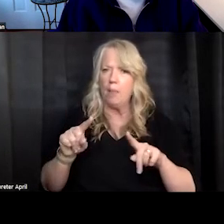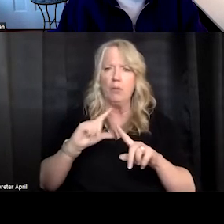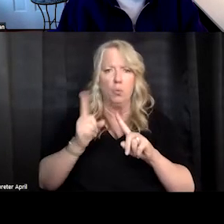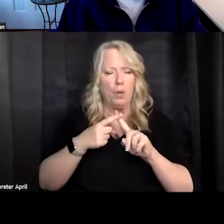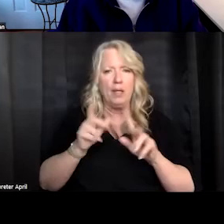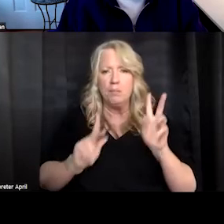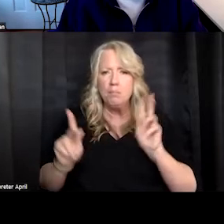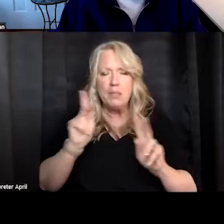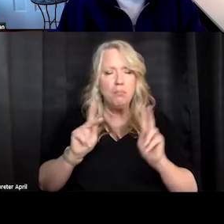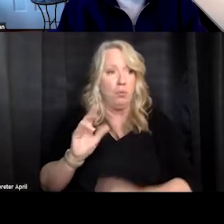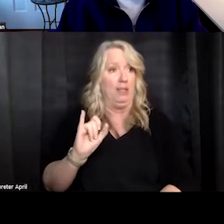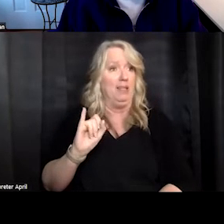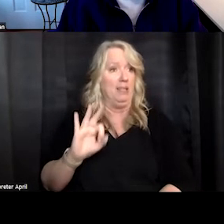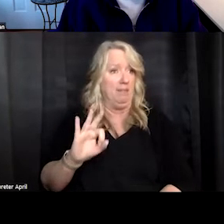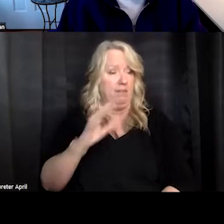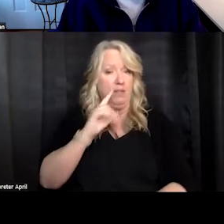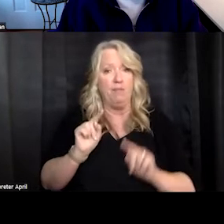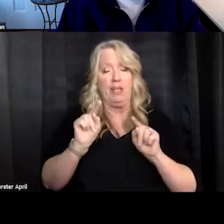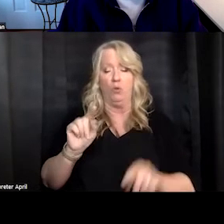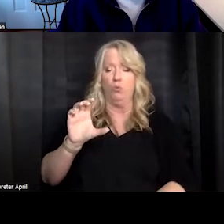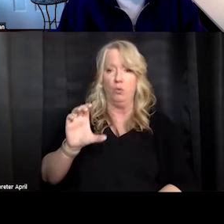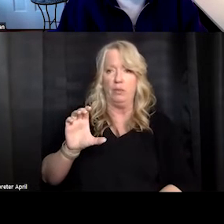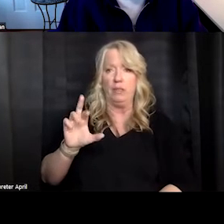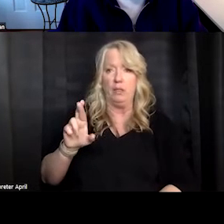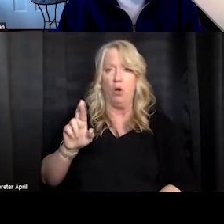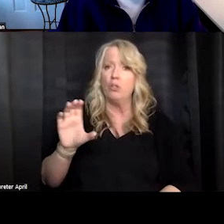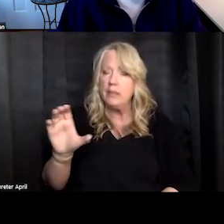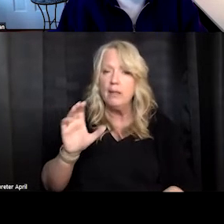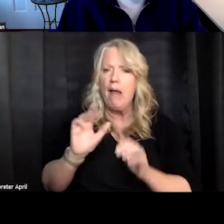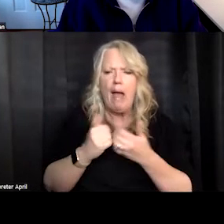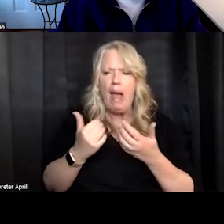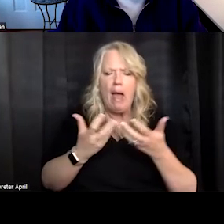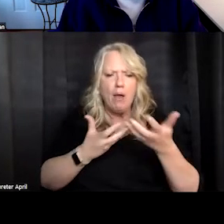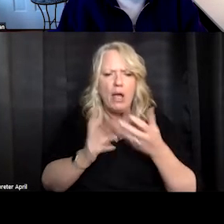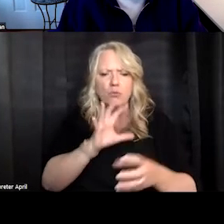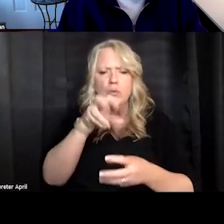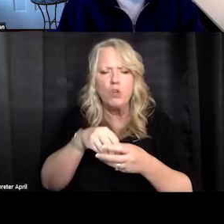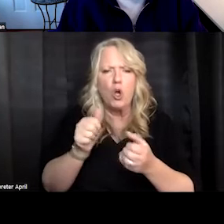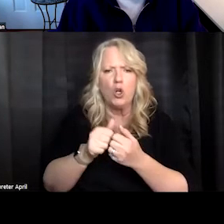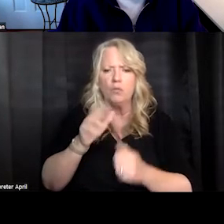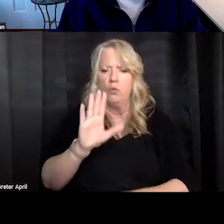HOW PEOPLE SHOULD BE ENGAGED. INCLUDING, WHAT SHOULD HAPPEN WHEN PEOPLE GET, GET -- IF THEY HAVE TO GO TO THE CRC